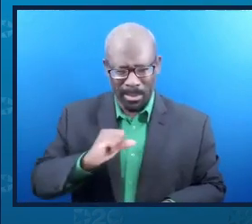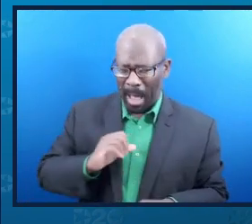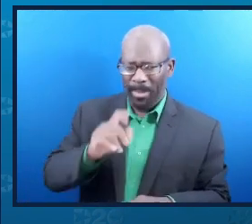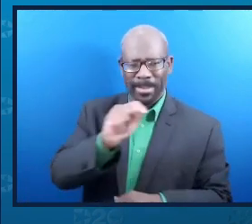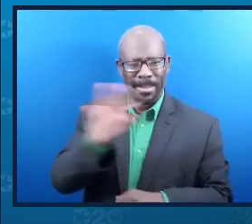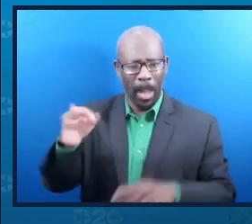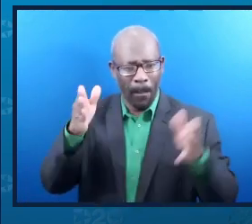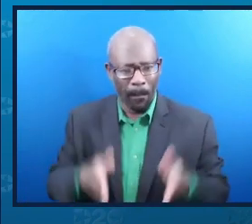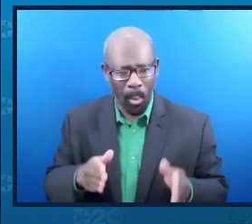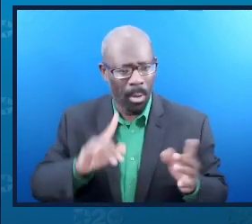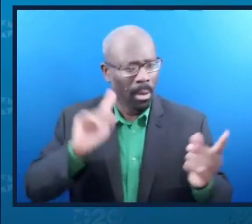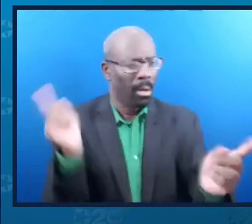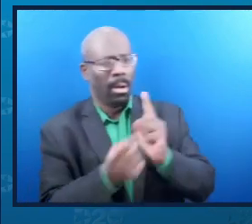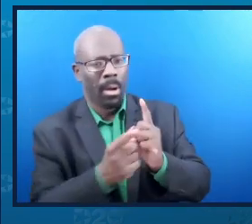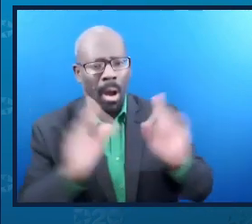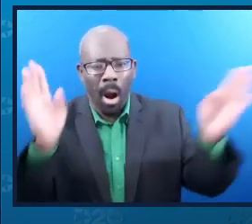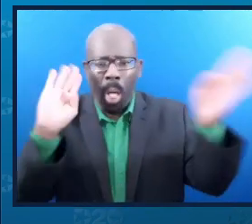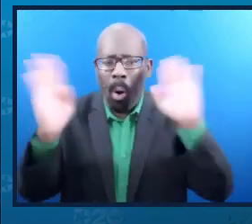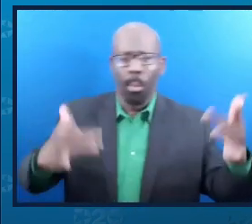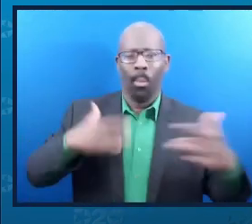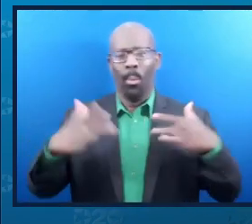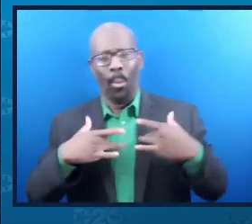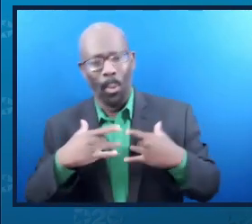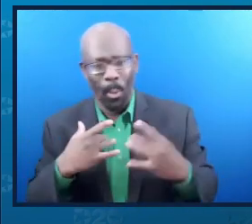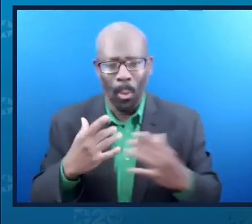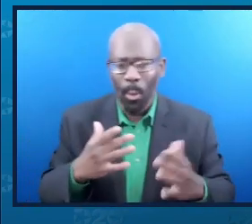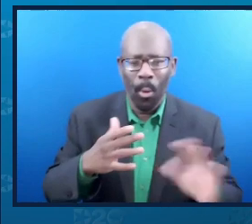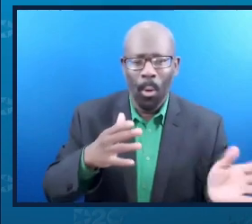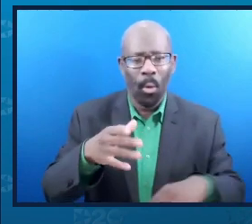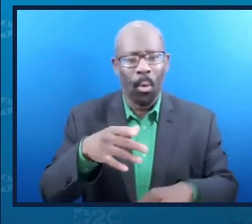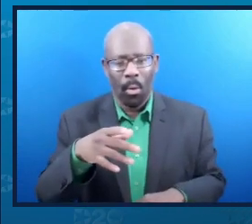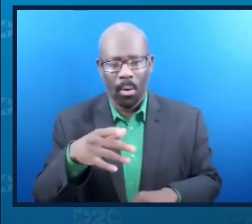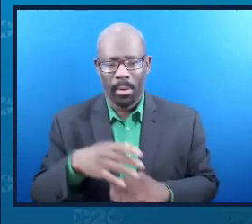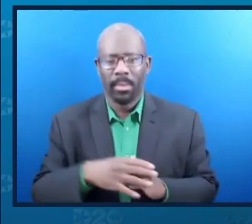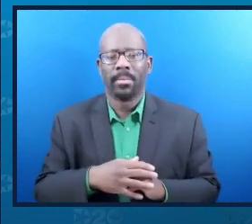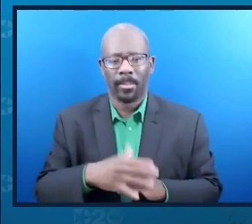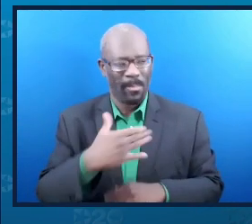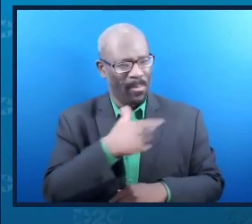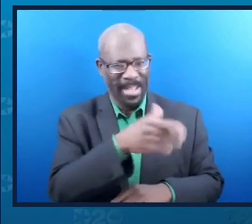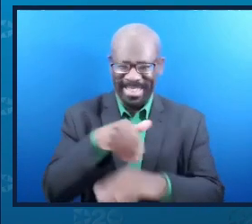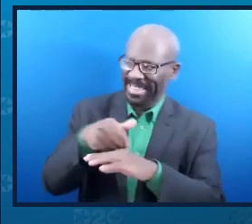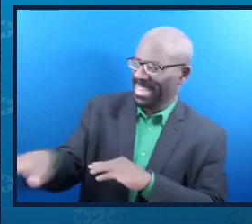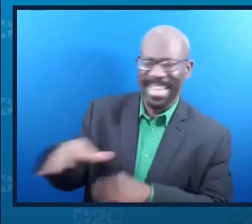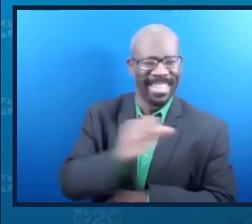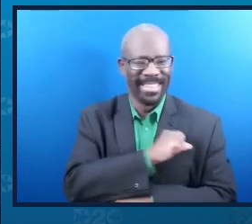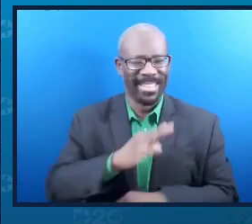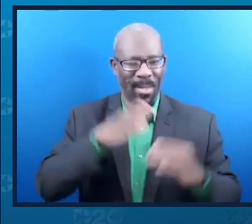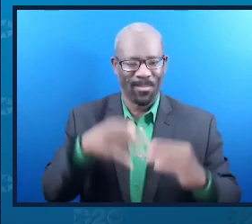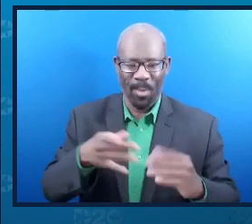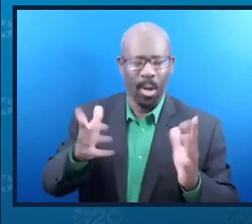HE SENT HIS STAFFER AWAY. HOW COULD I NOT BE TO HIM